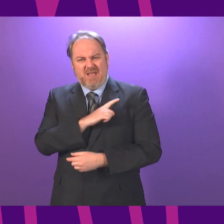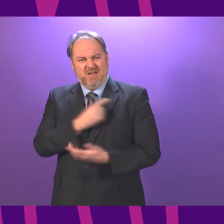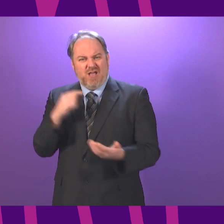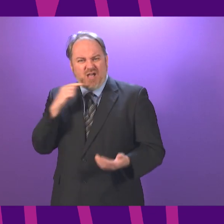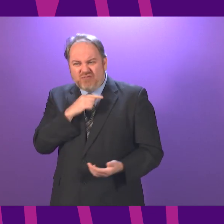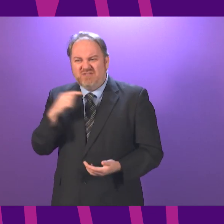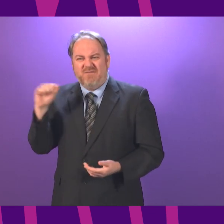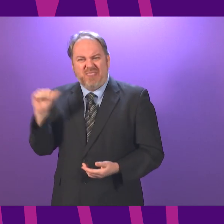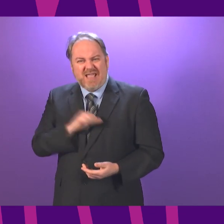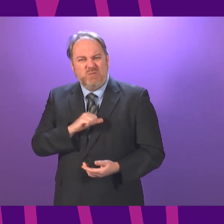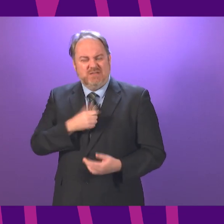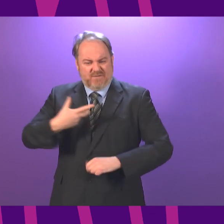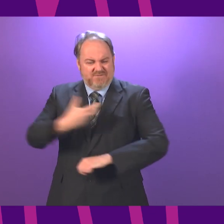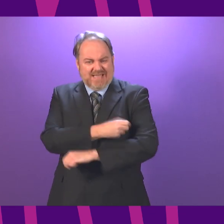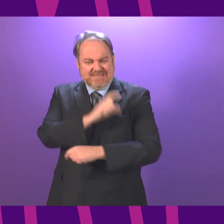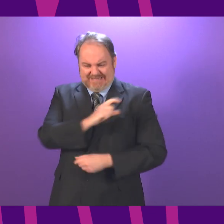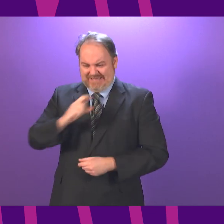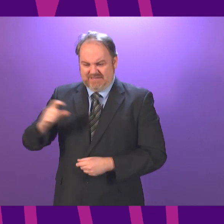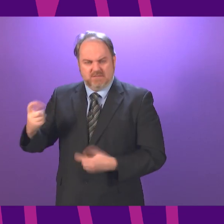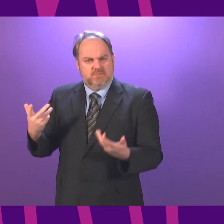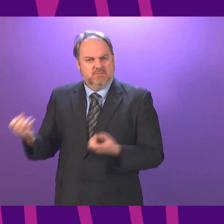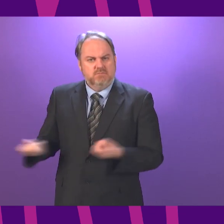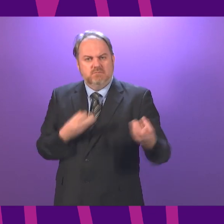not reaching general practitioners quickly enough. The questions asked were based on